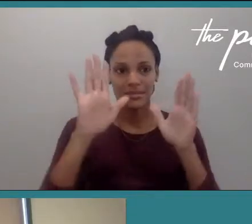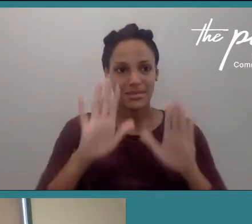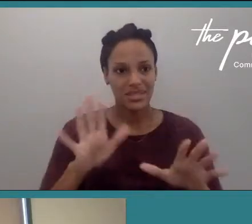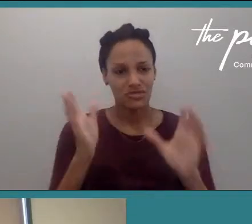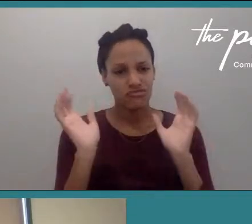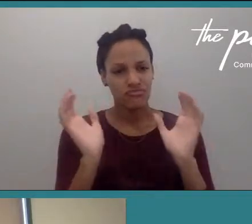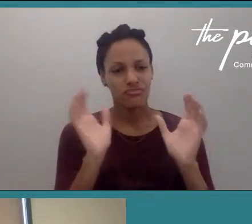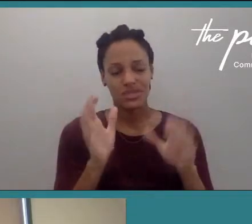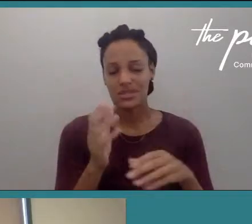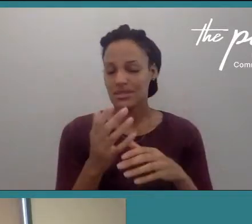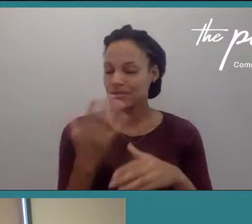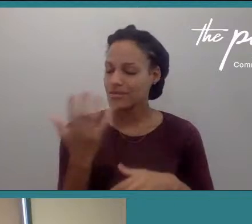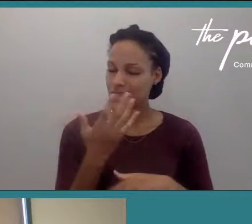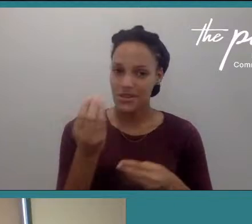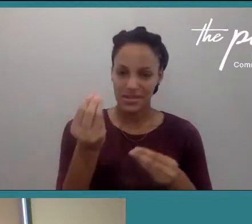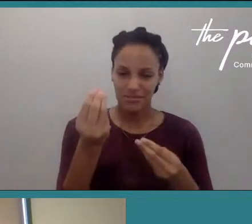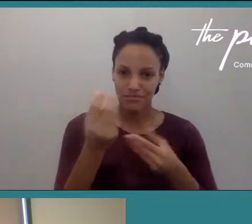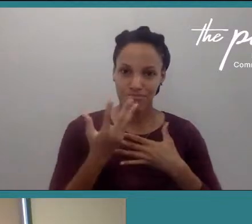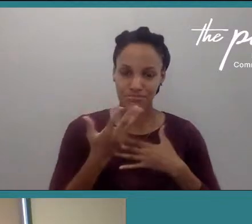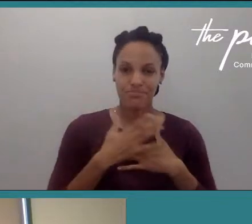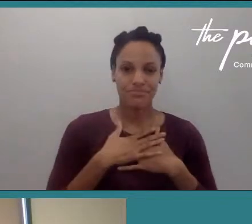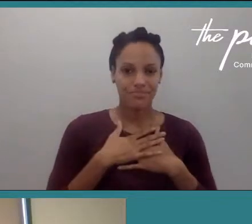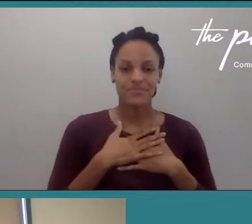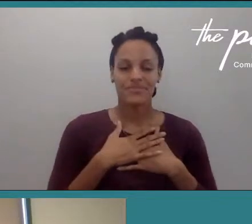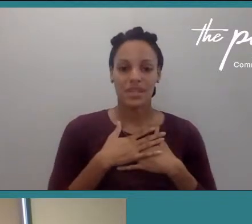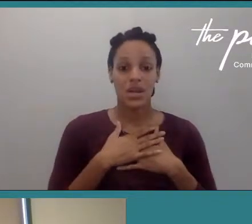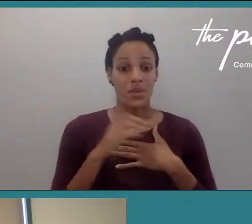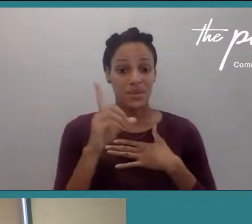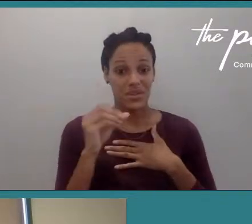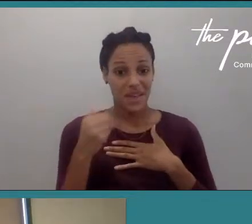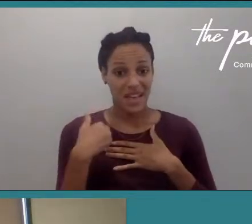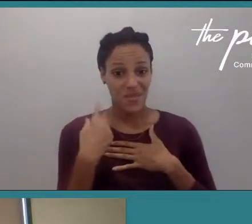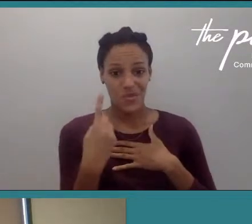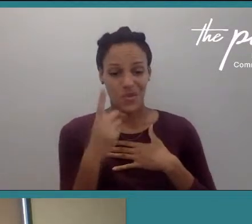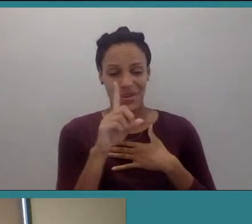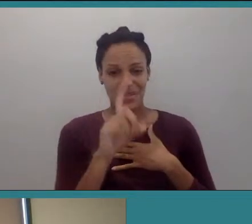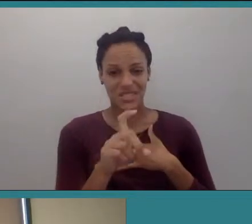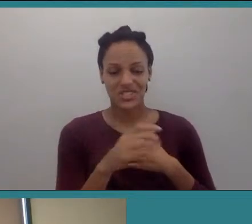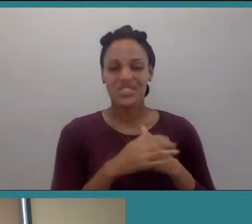them a lot of things that we do not teach in school. We are not teaching creative entrepreneurship